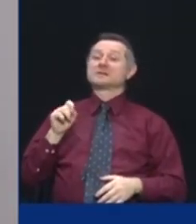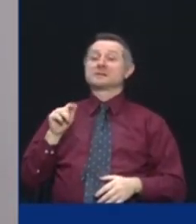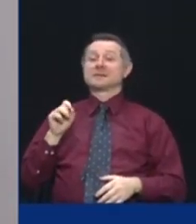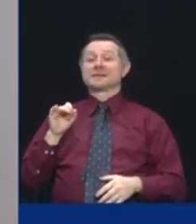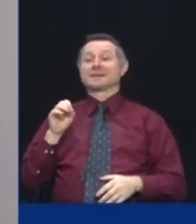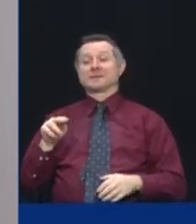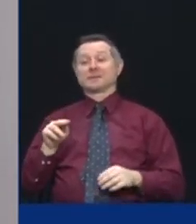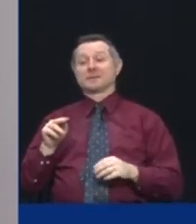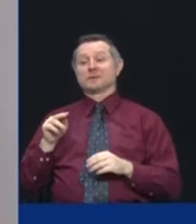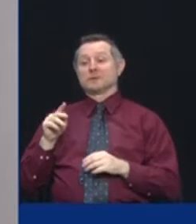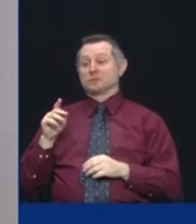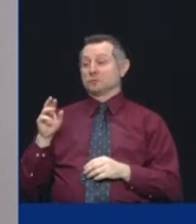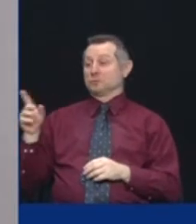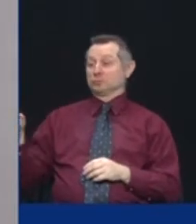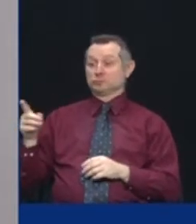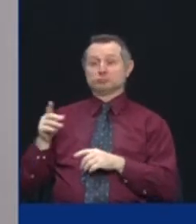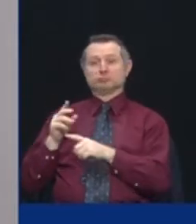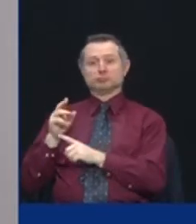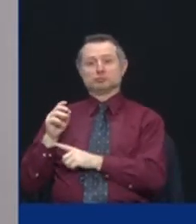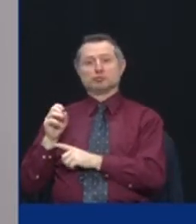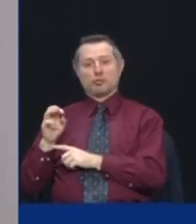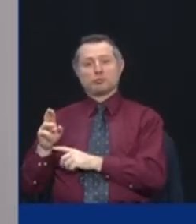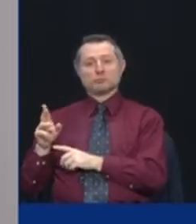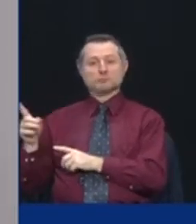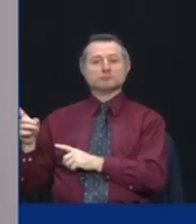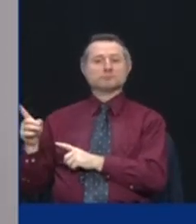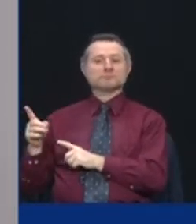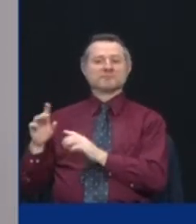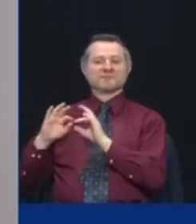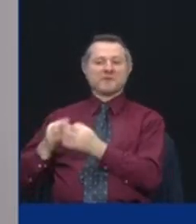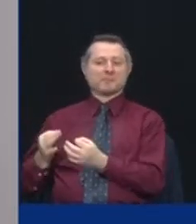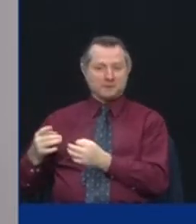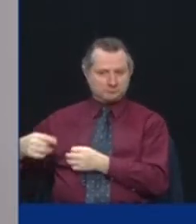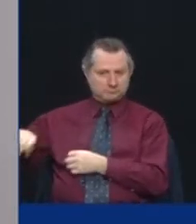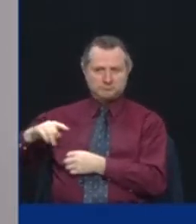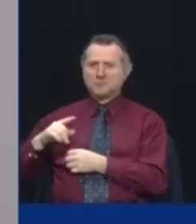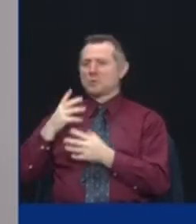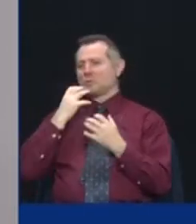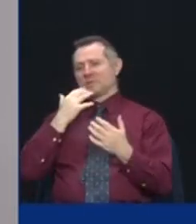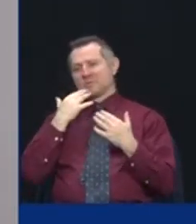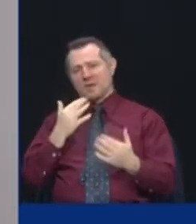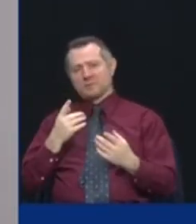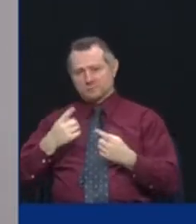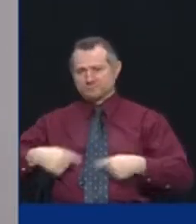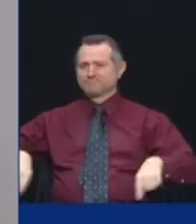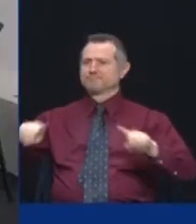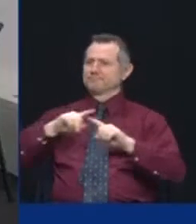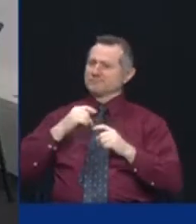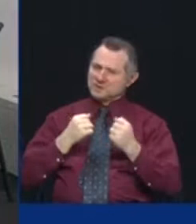ABOUT IN THE PAST. SO ON BEHALF OF AL STEINBRENNER, THE WHOLE YANKEE ORGANIZATION AND THE FAMILY, THANKS FOR YOUR